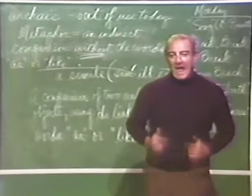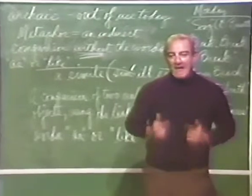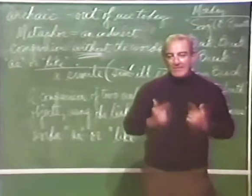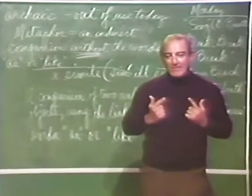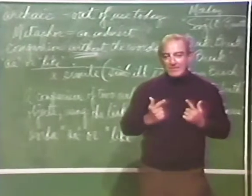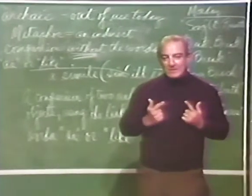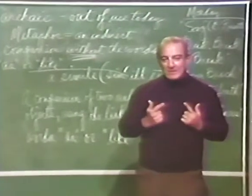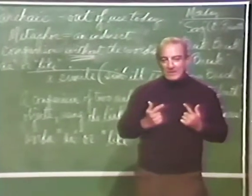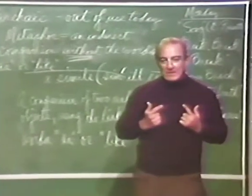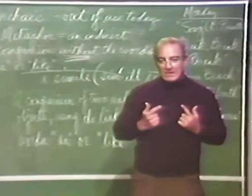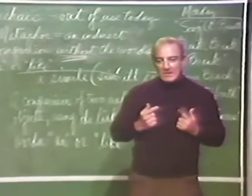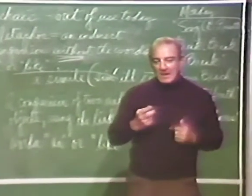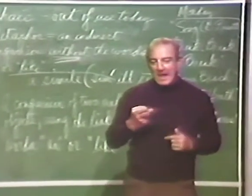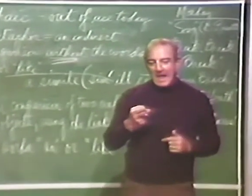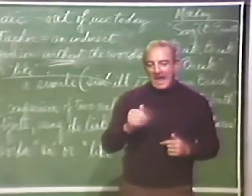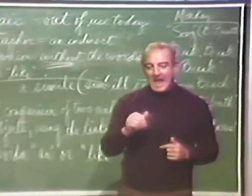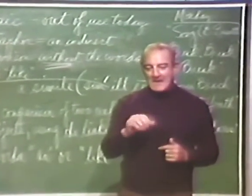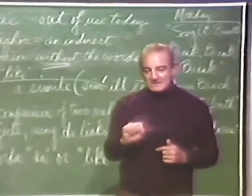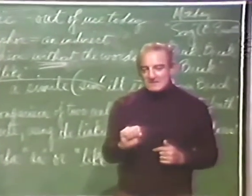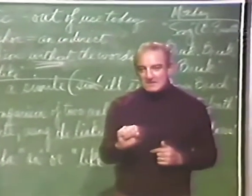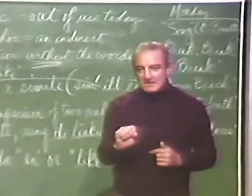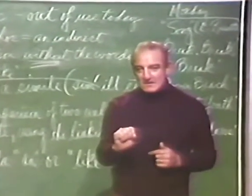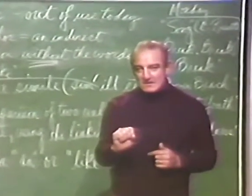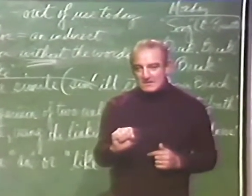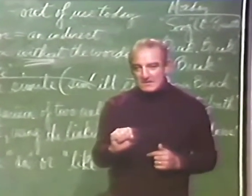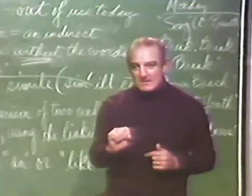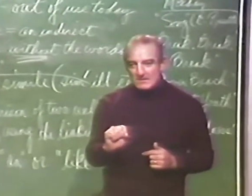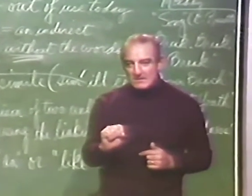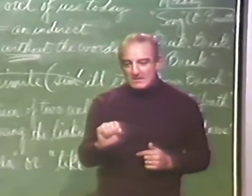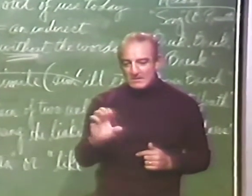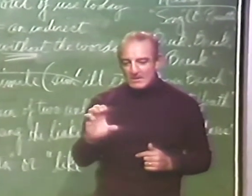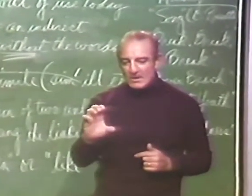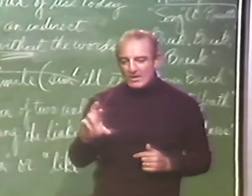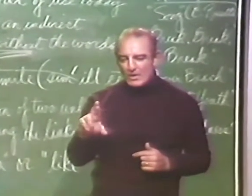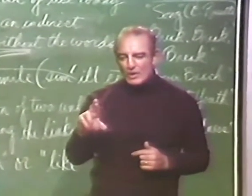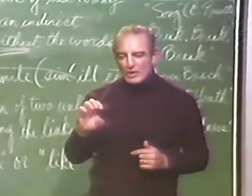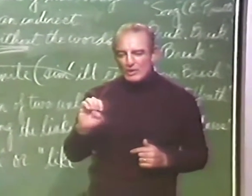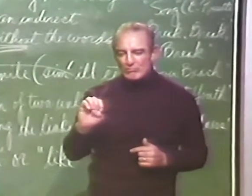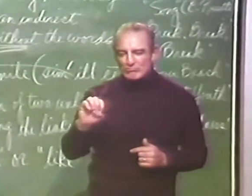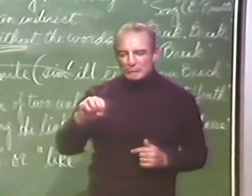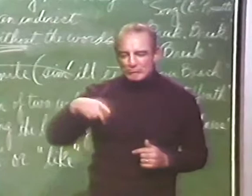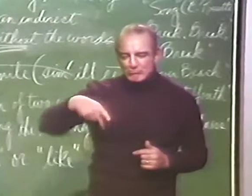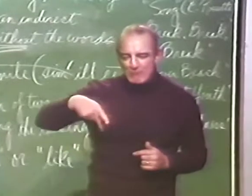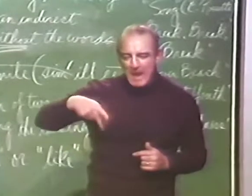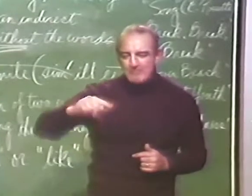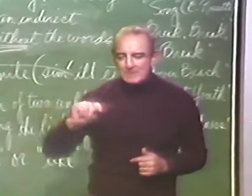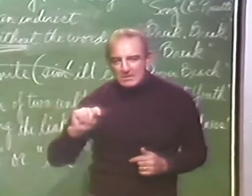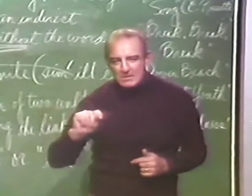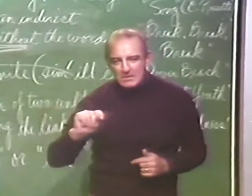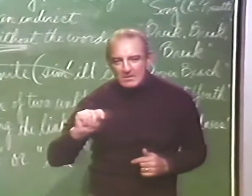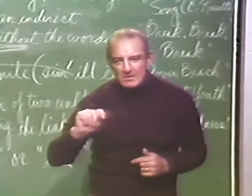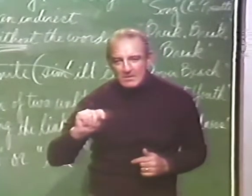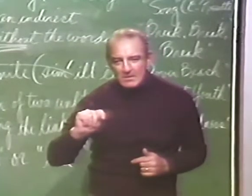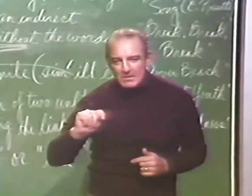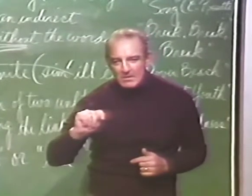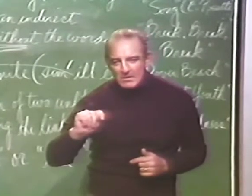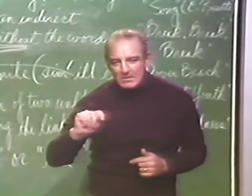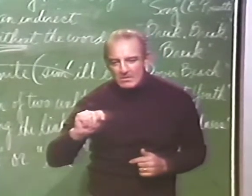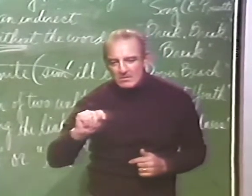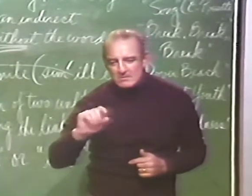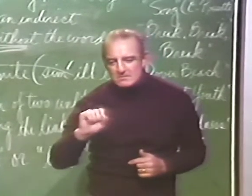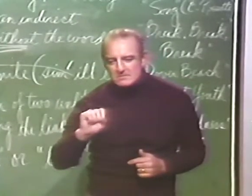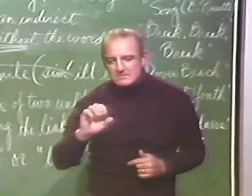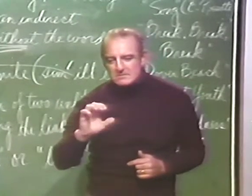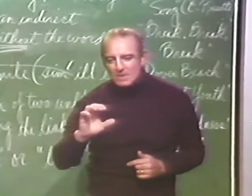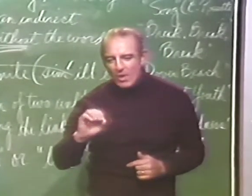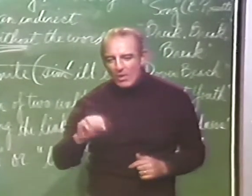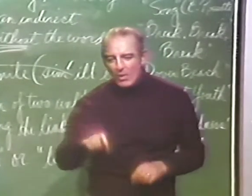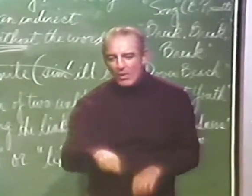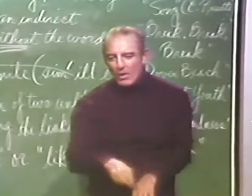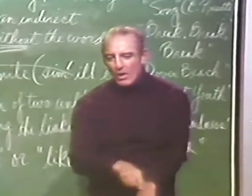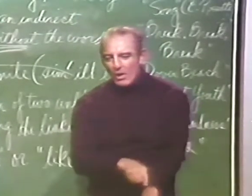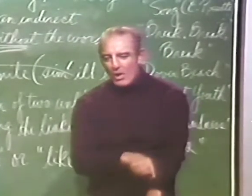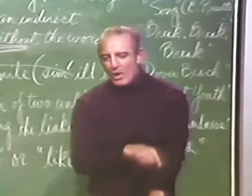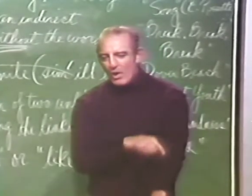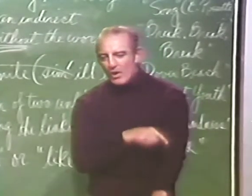"MY LIFE HAS CREPT